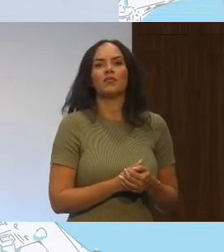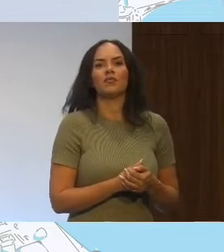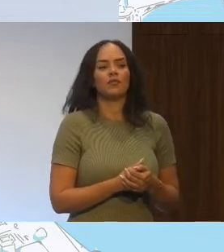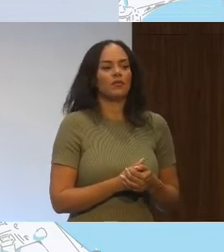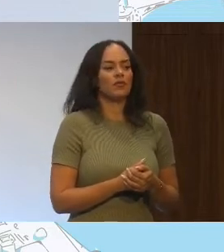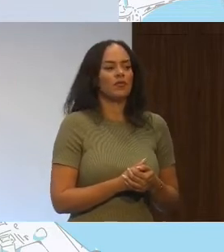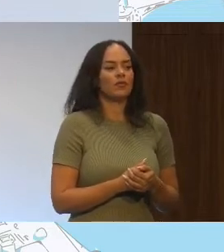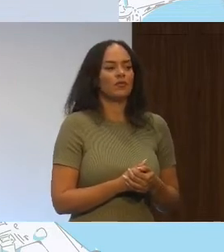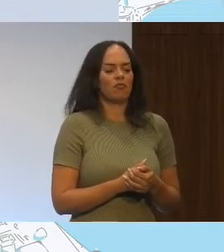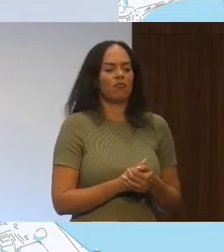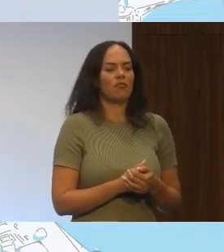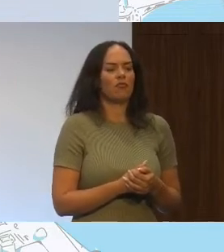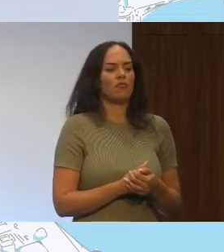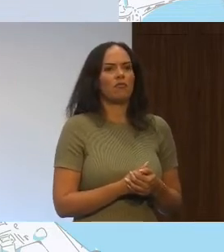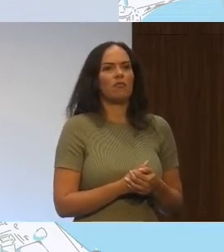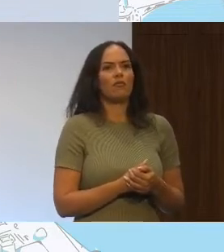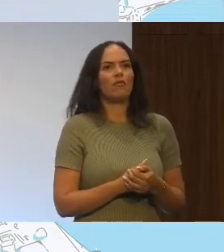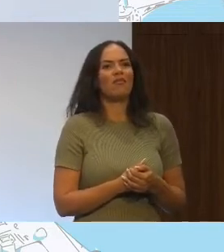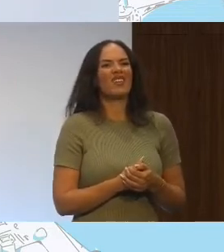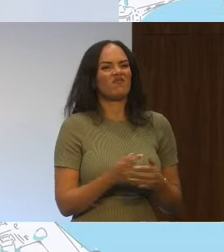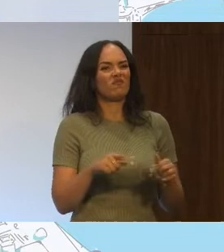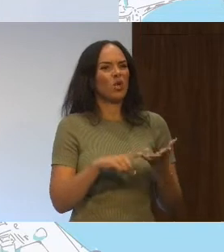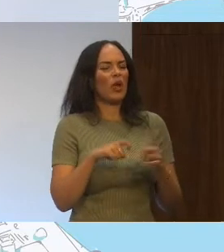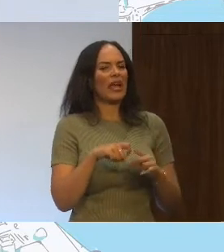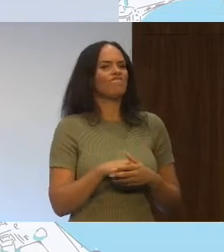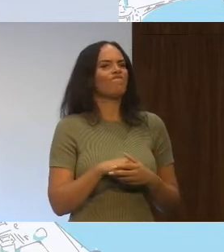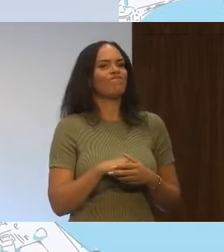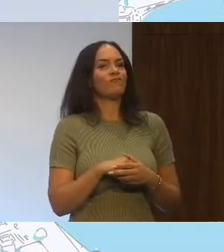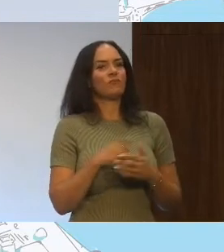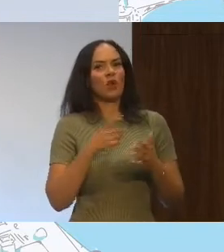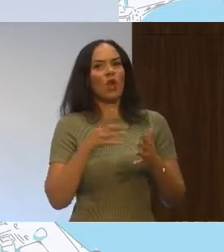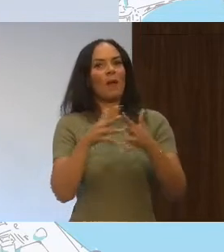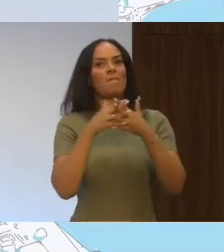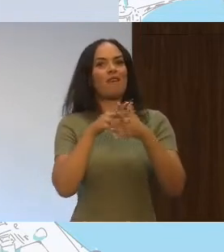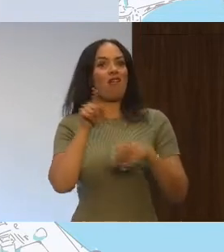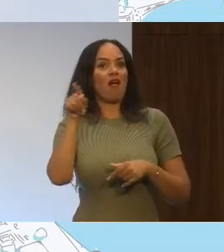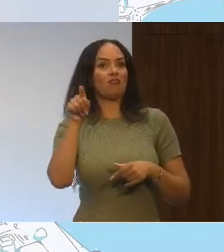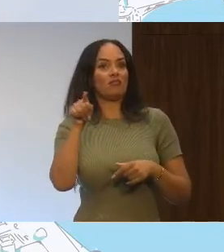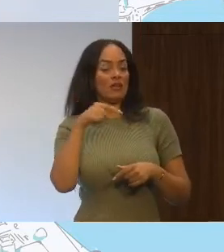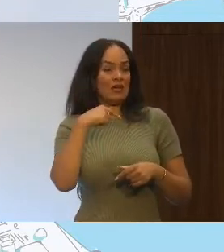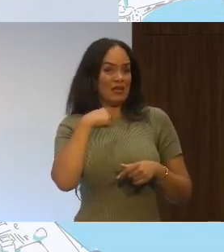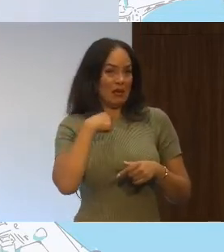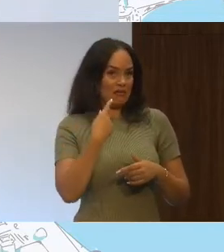It was only available in the US, so I raided my pension savings and I made the trip out to New